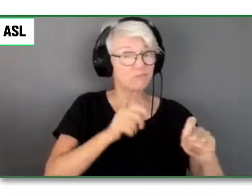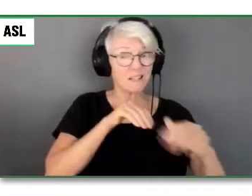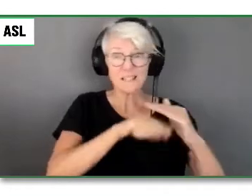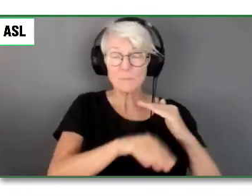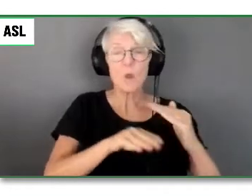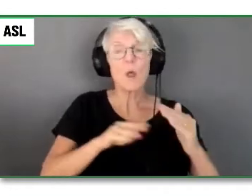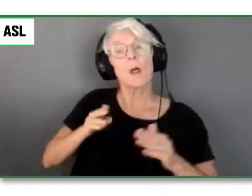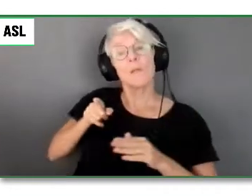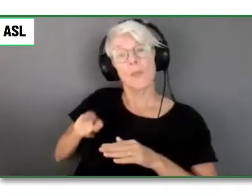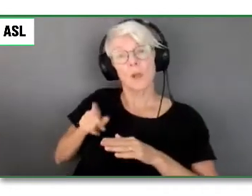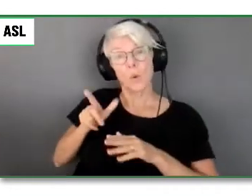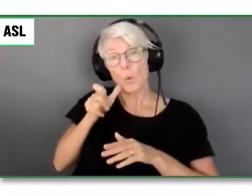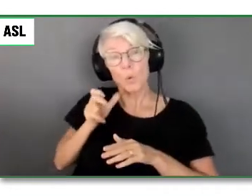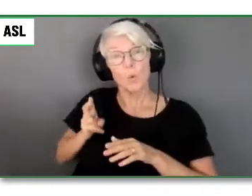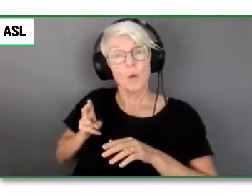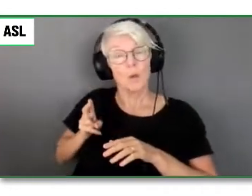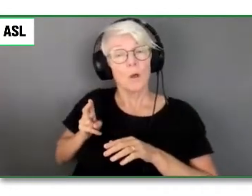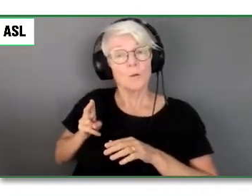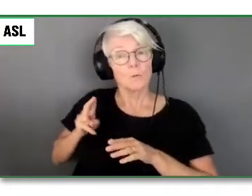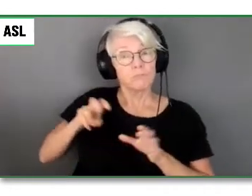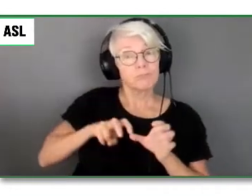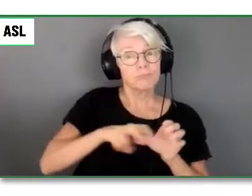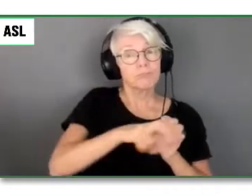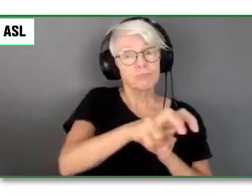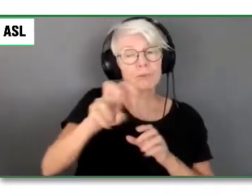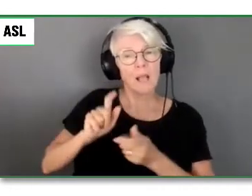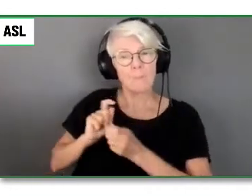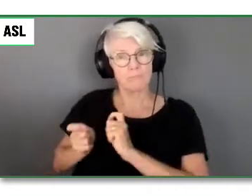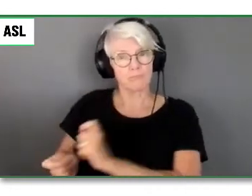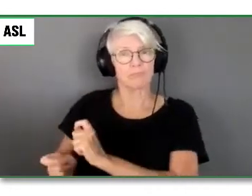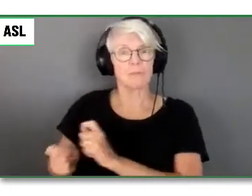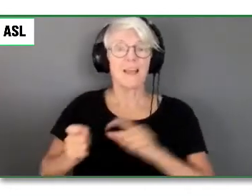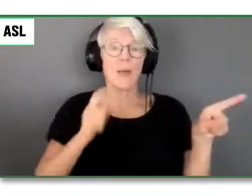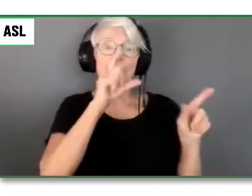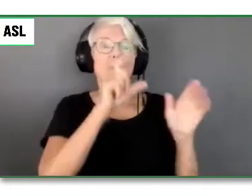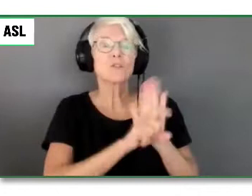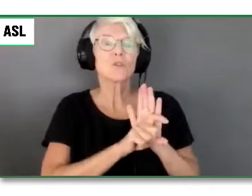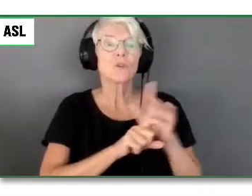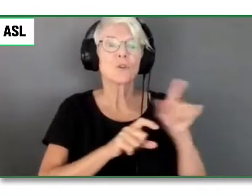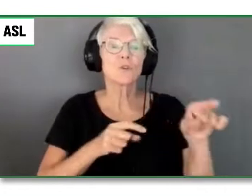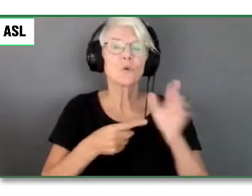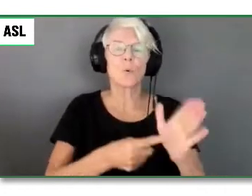In the photo you can see my friends and I on a very narrow bridge that is over